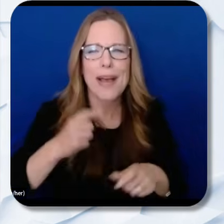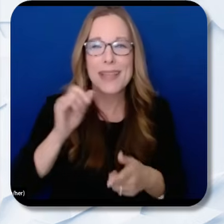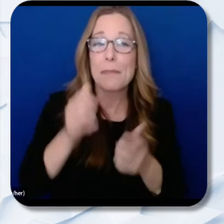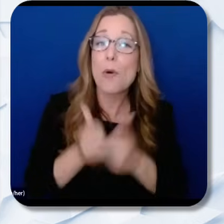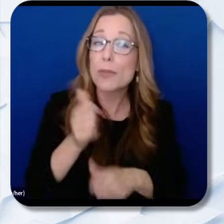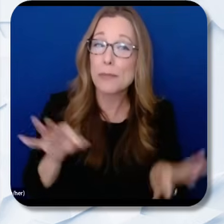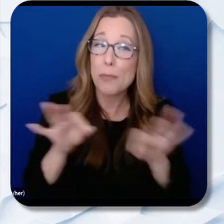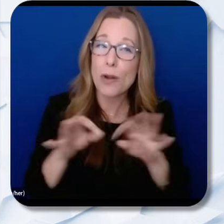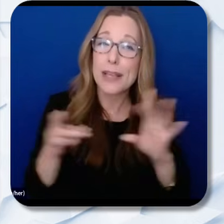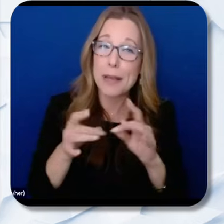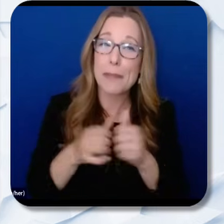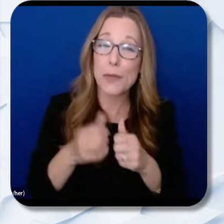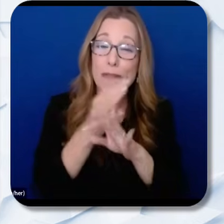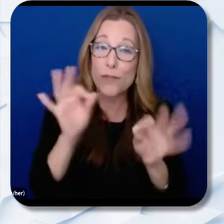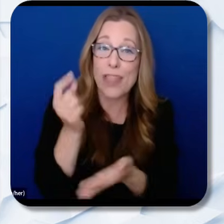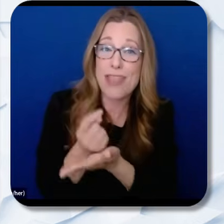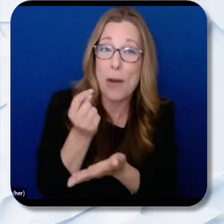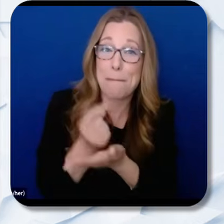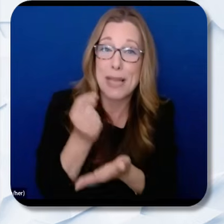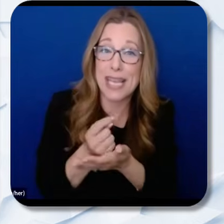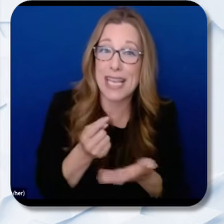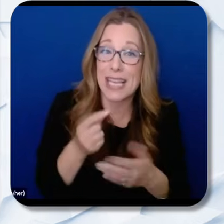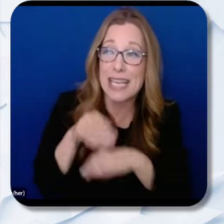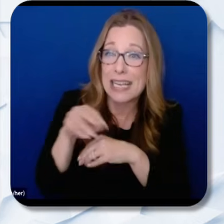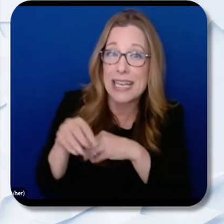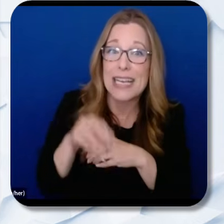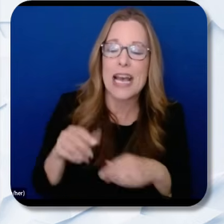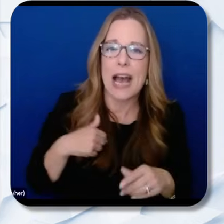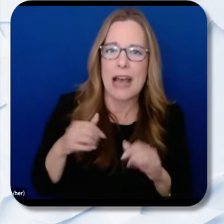and learned that there were actually ways that I could heal from that.